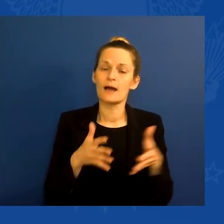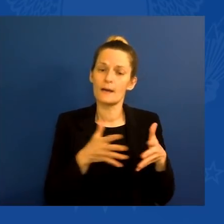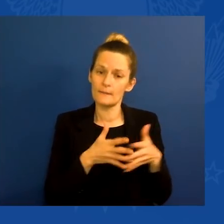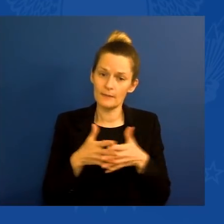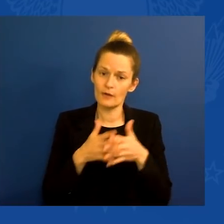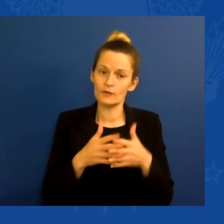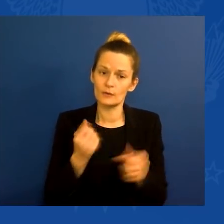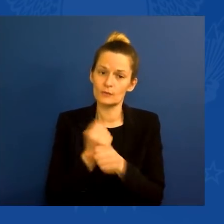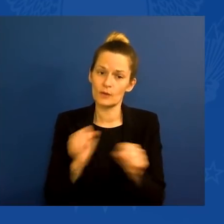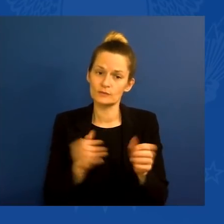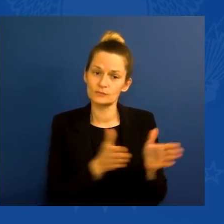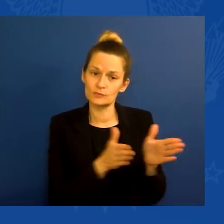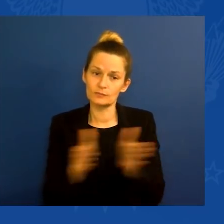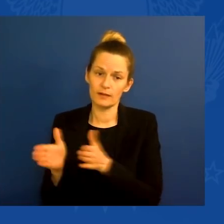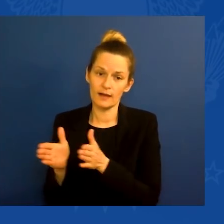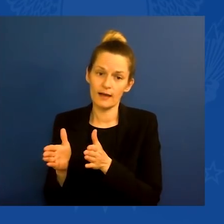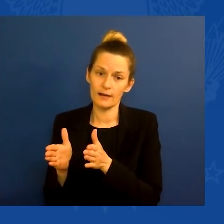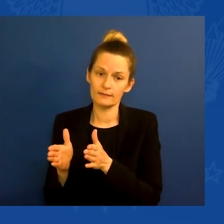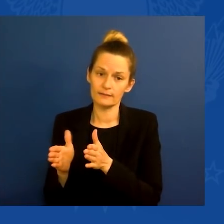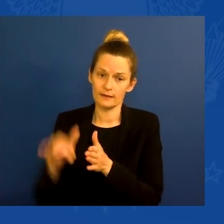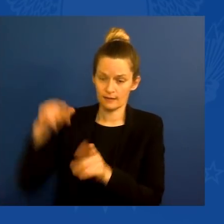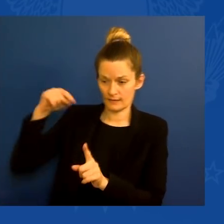directly to the cities and counties and states and Tribes